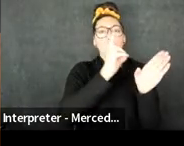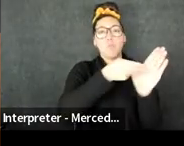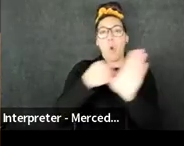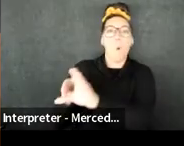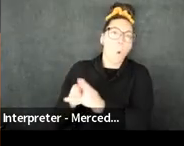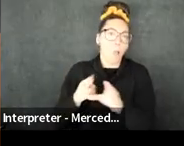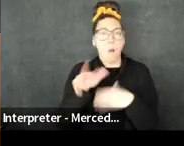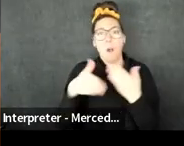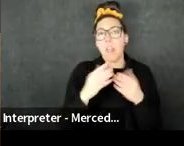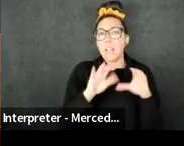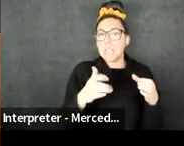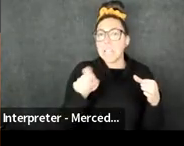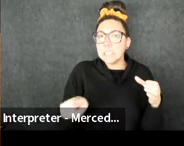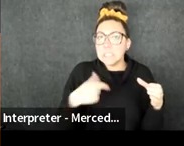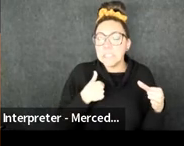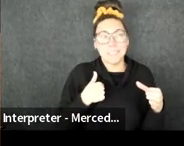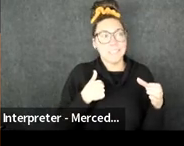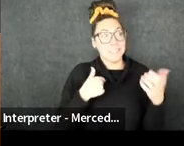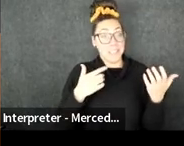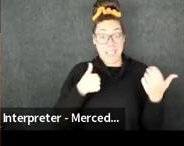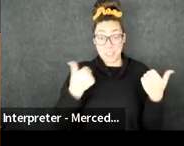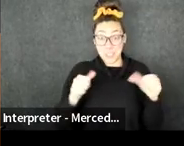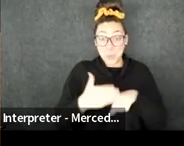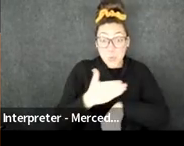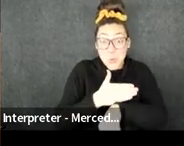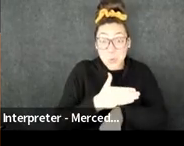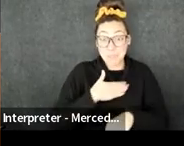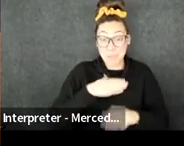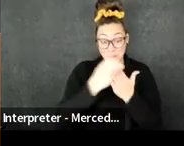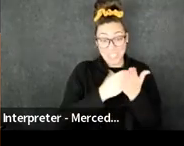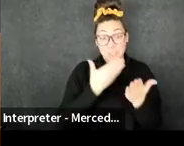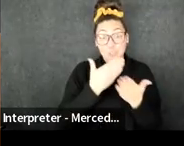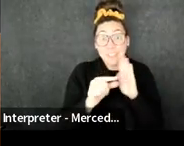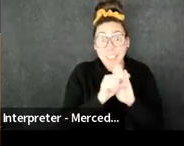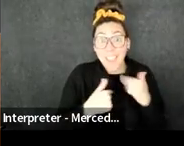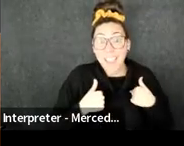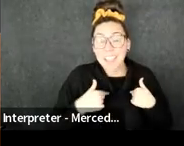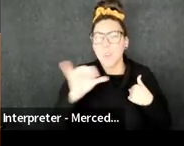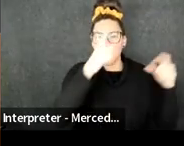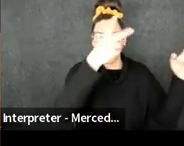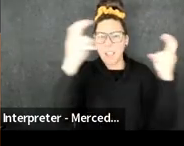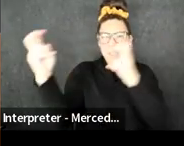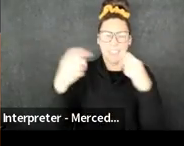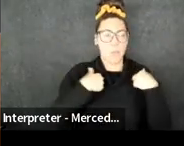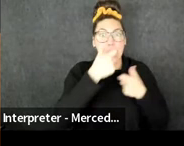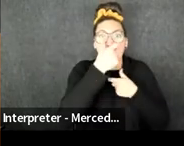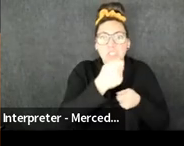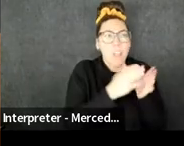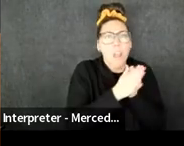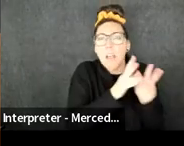I started to do well, very well in my courses and take interest in the topics and the classes and I was doing